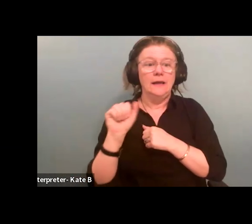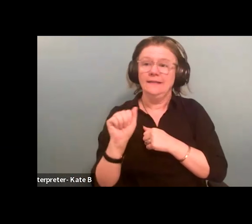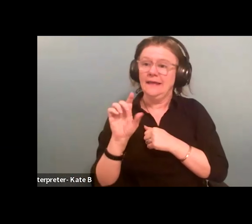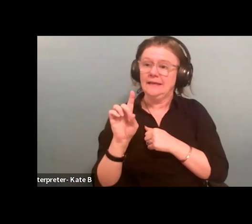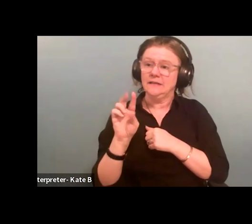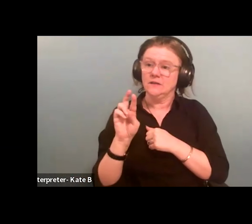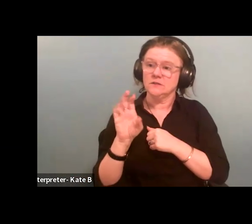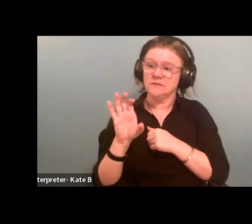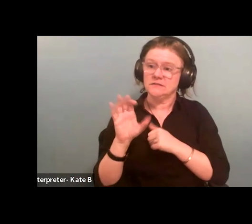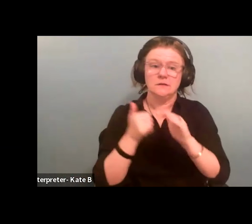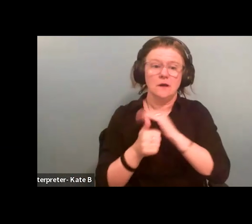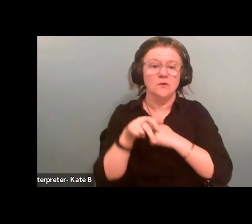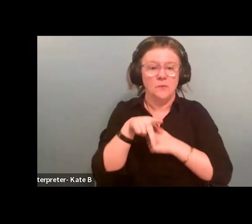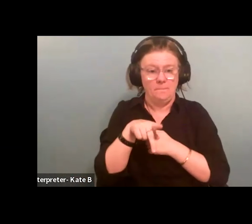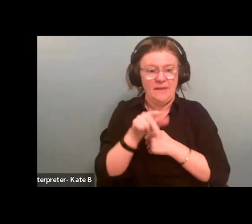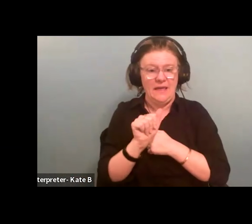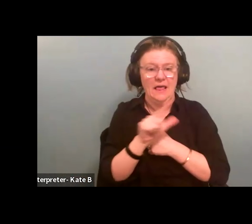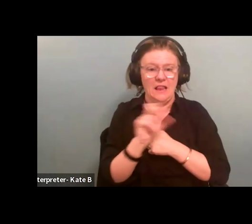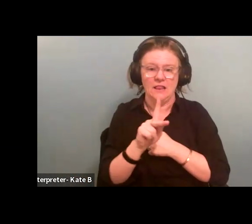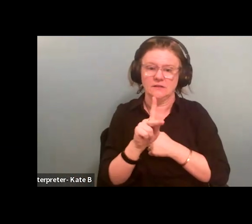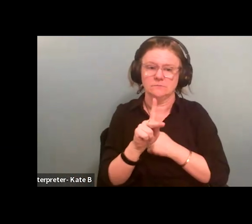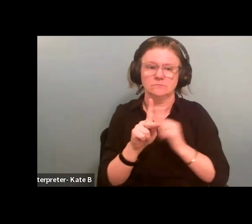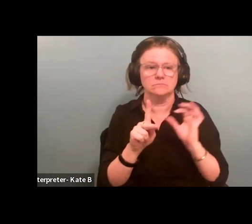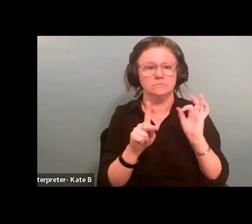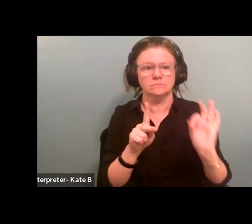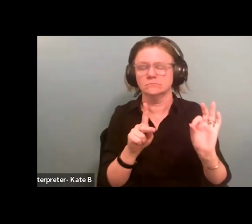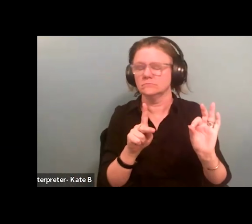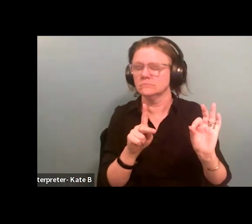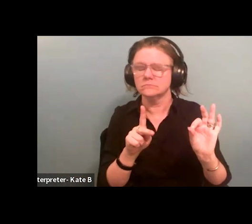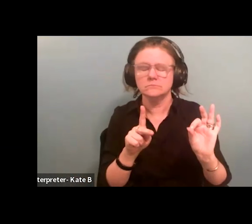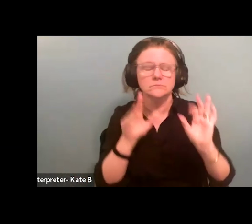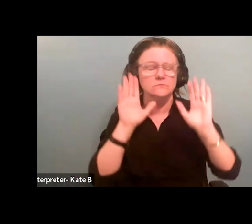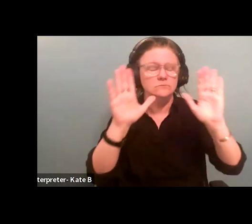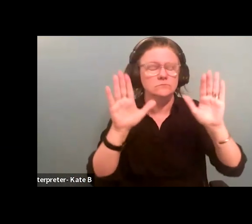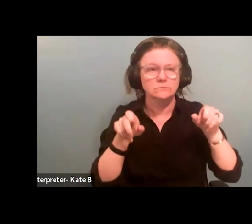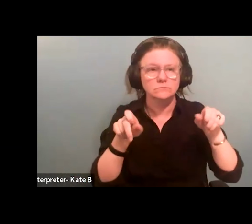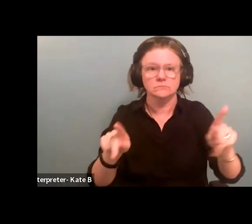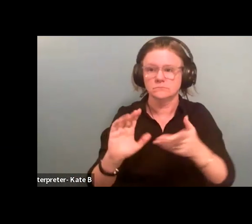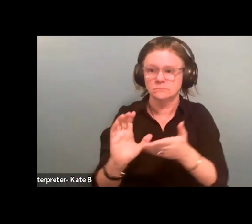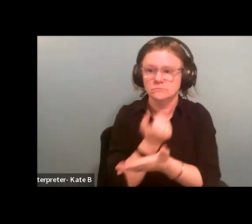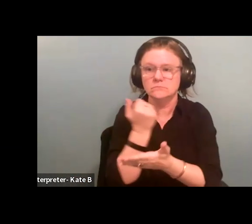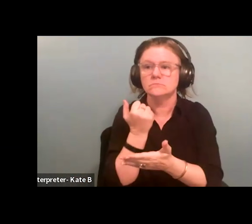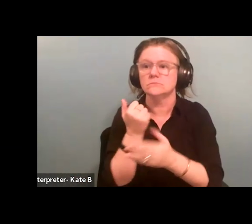through the PA Links, is a great way that entities, such as Katherine and the Social Security